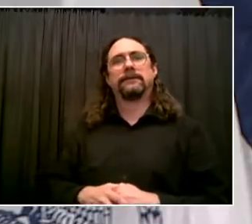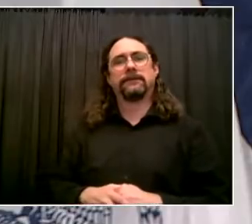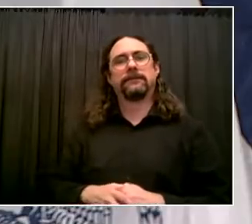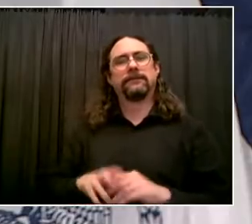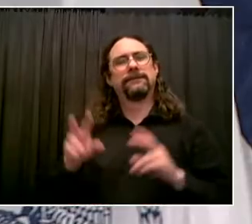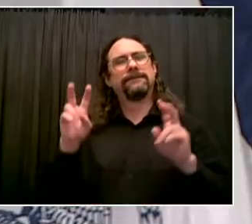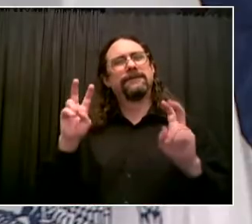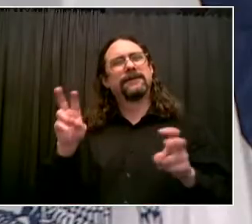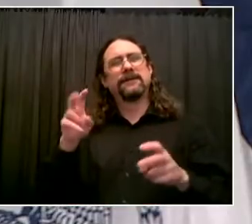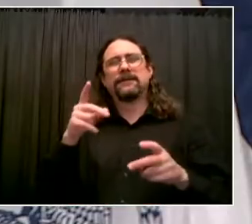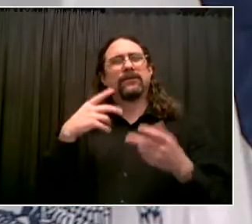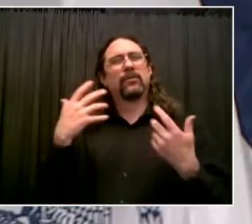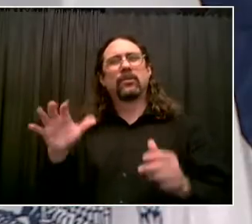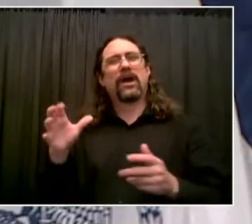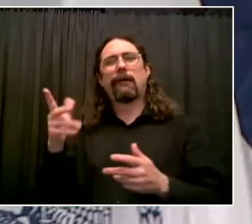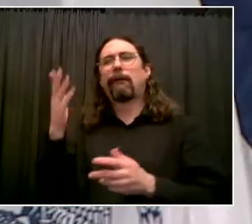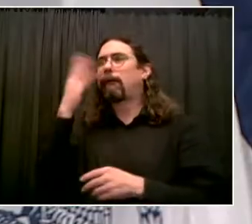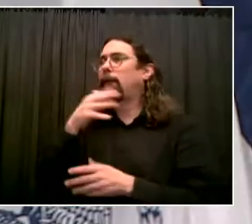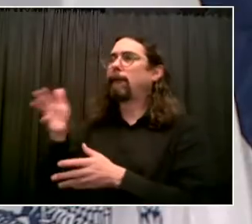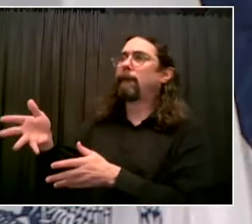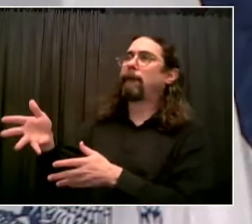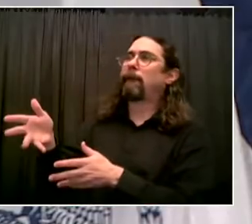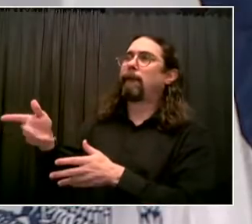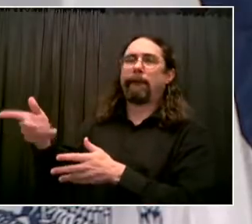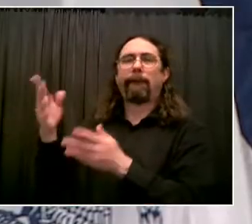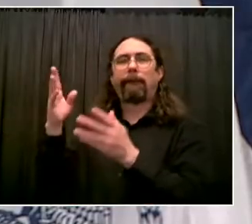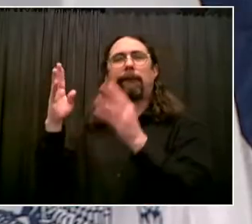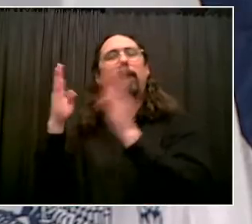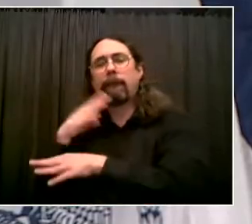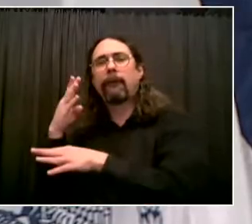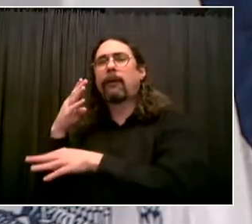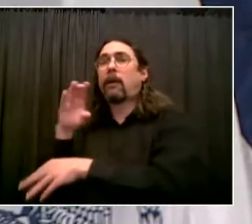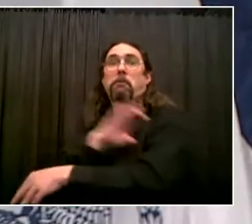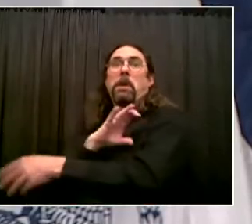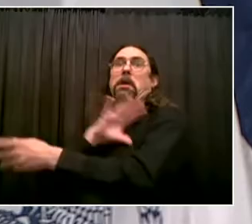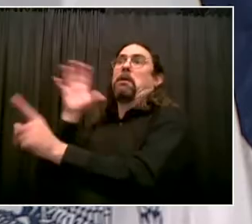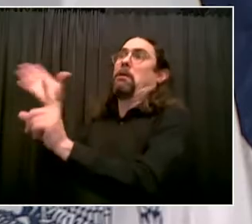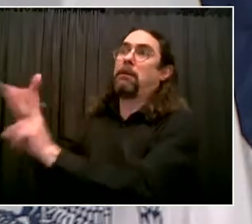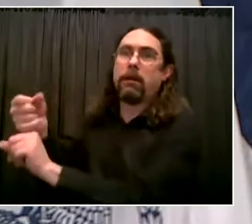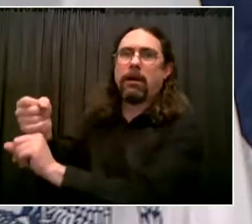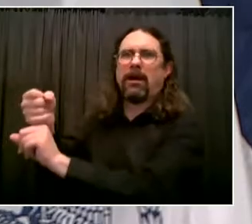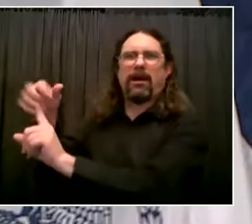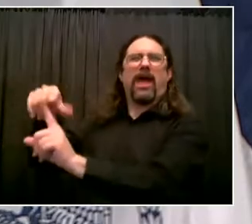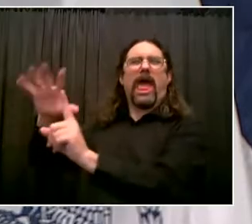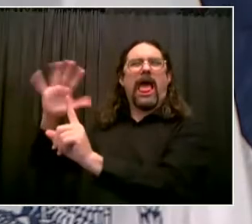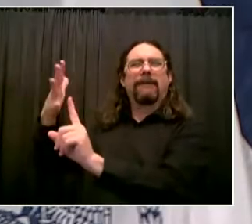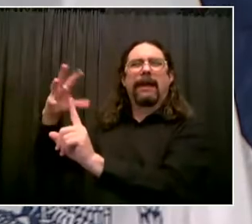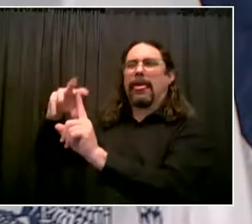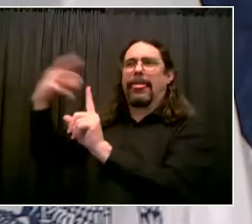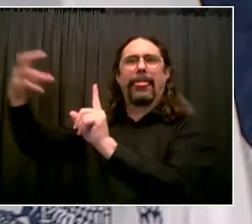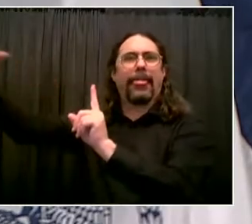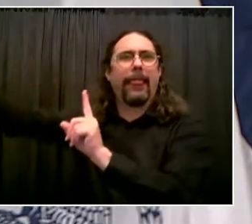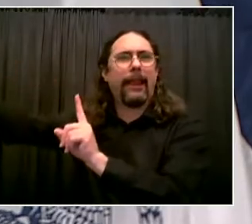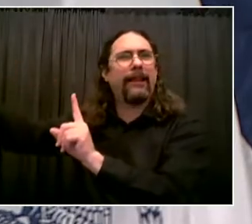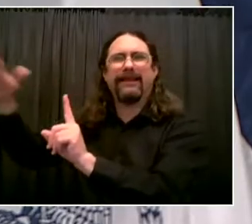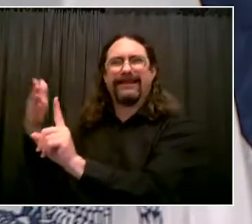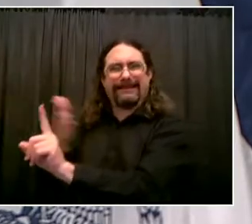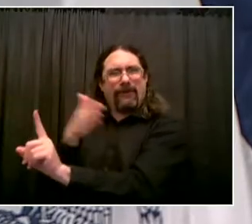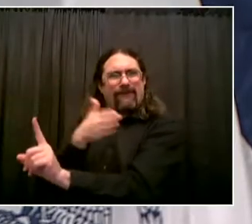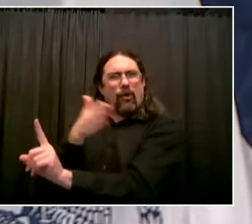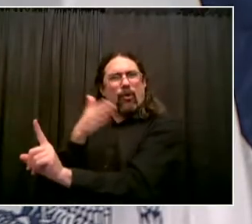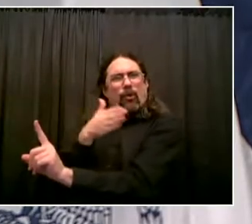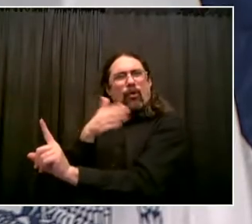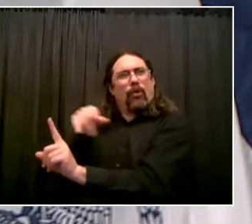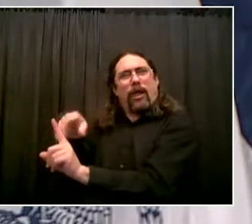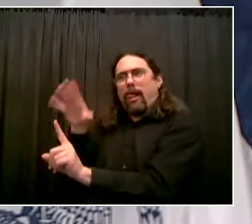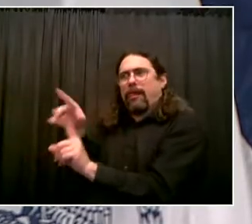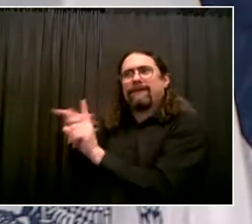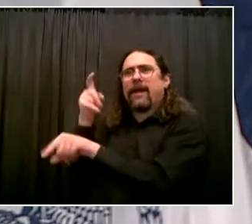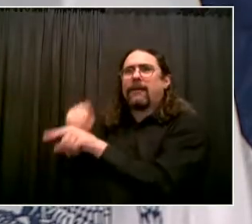YOU EVER TALK